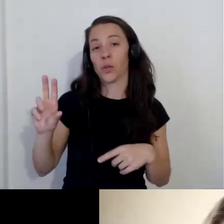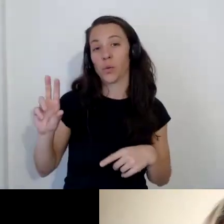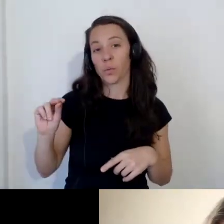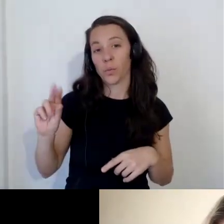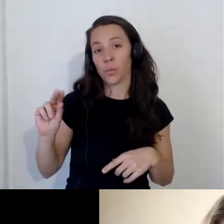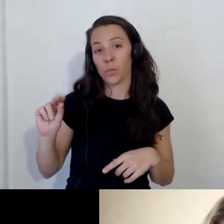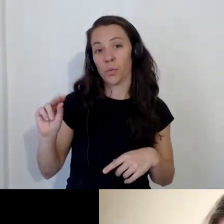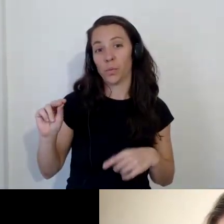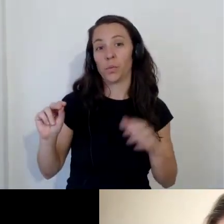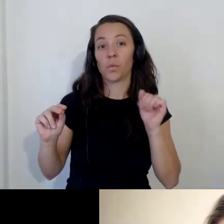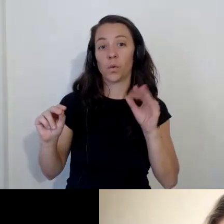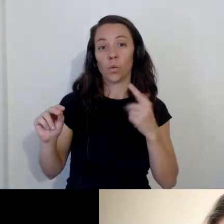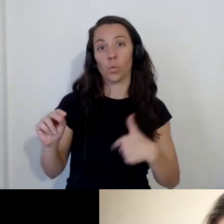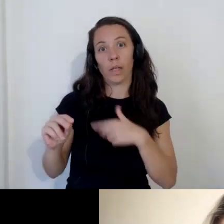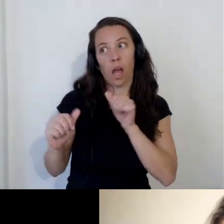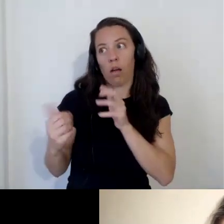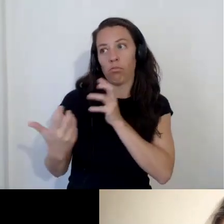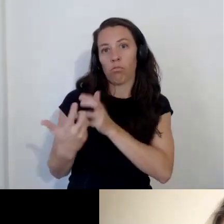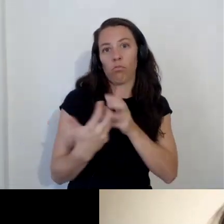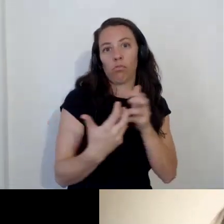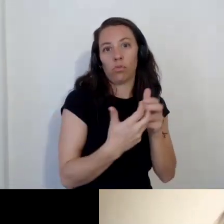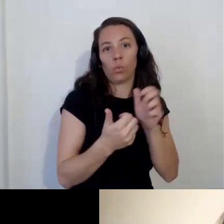industry agnostic. We are looking at various different sectors and opportunities.